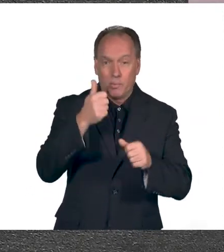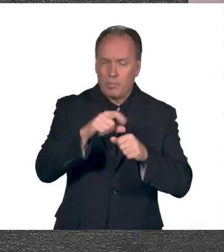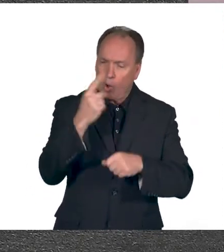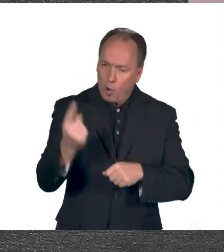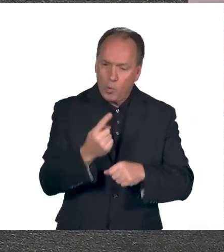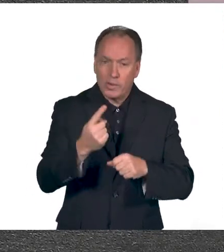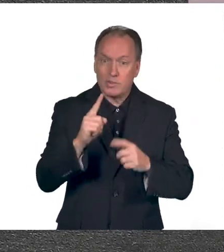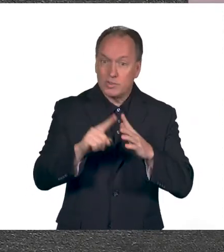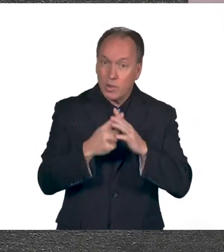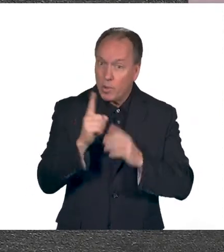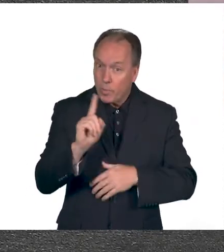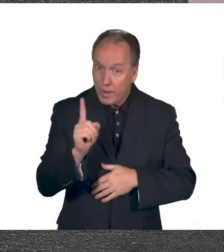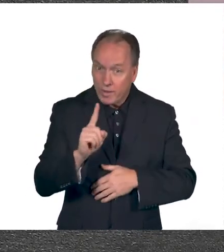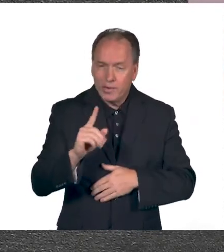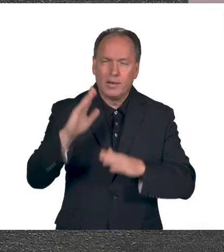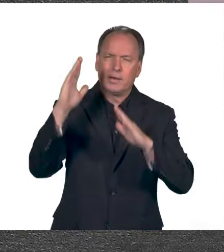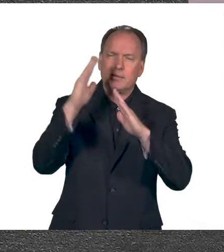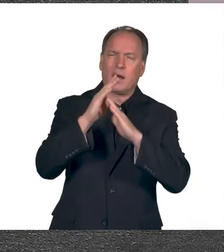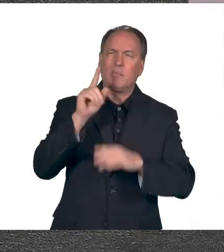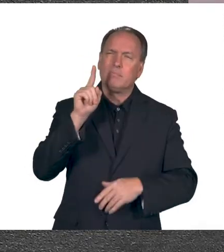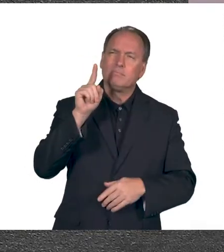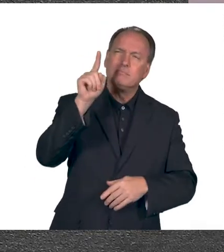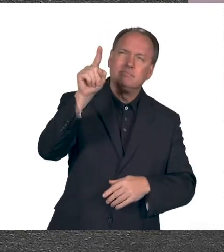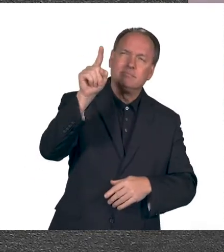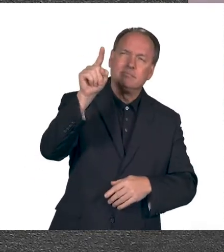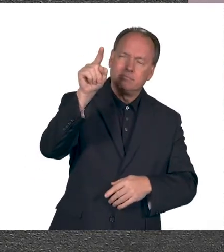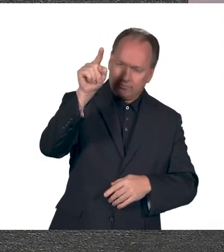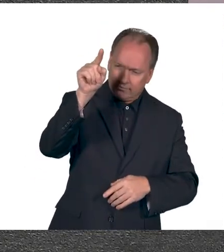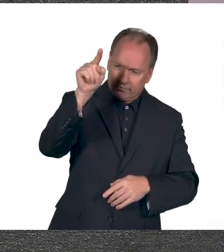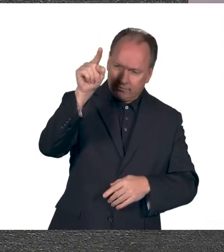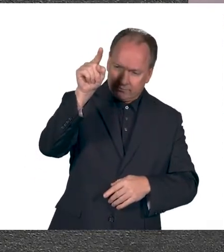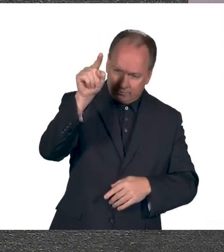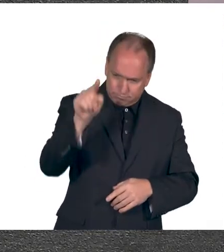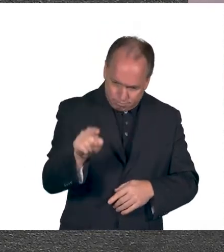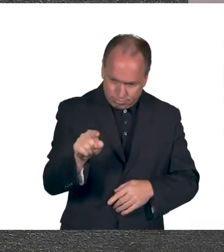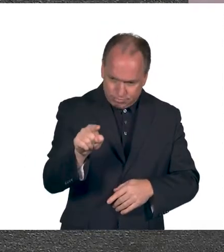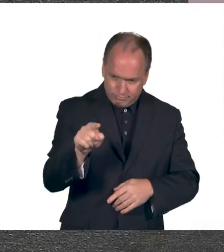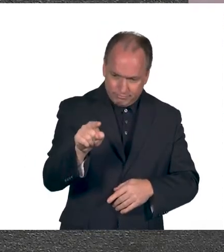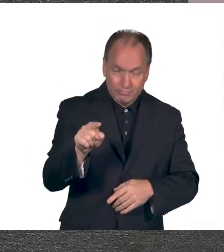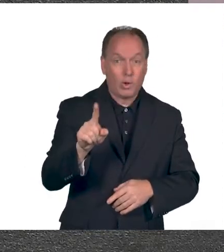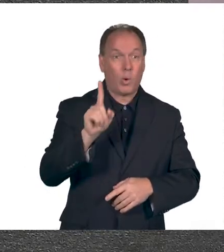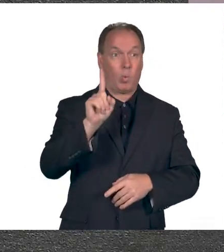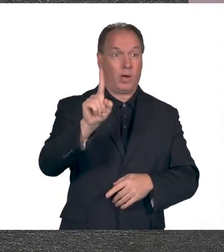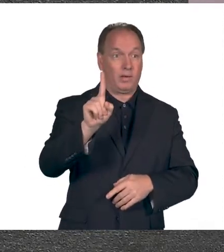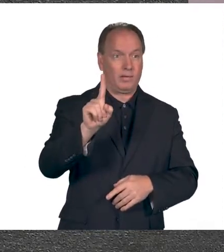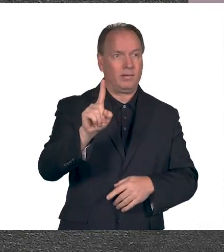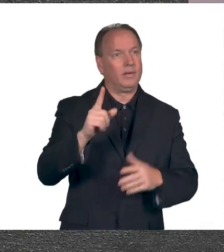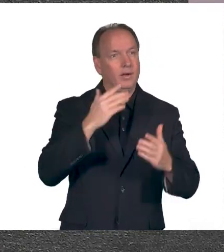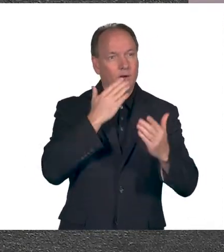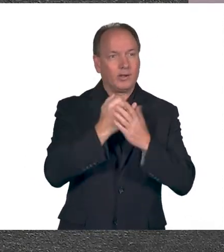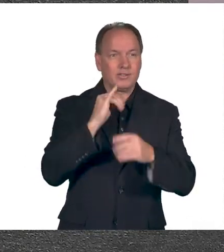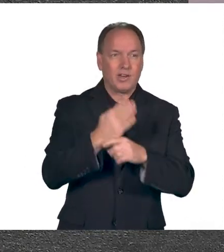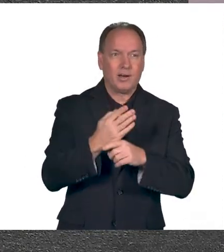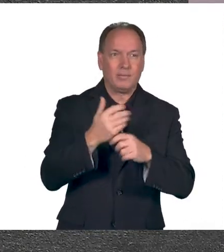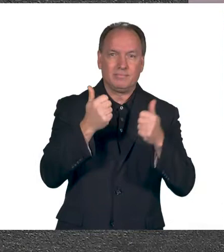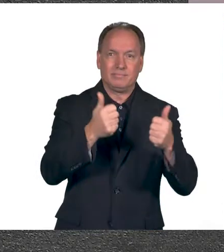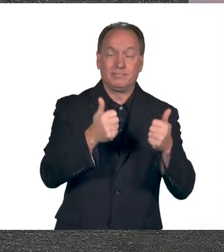Remember always start at the top reach way up high and we're gonna pull straight down, ready? One, good job.